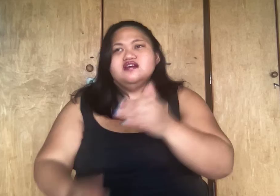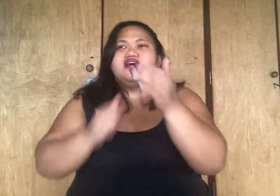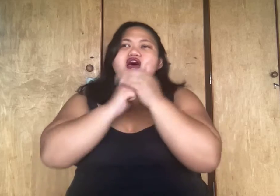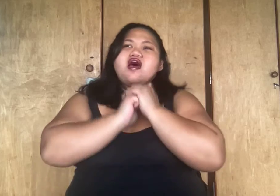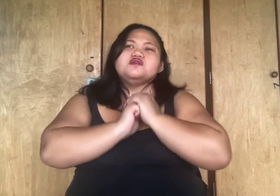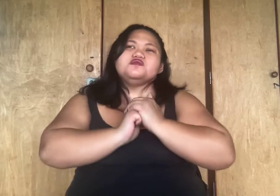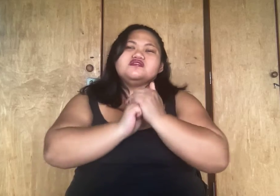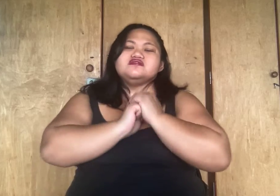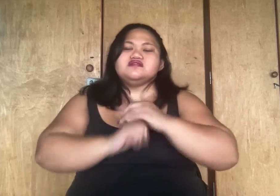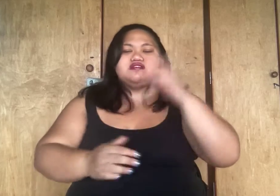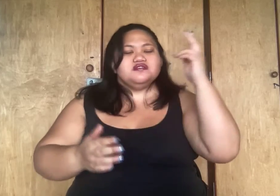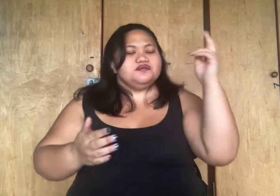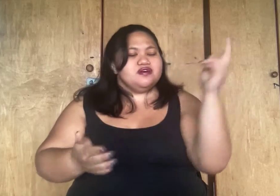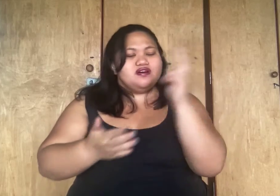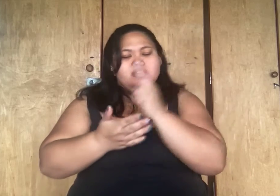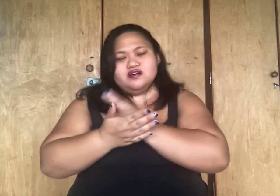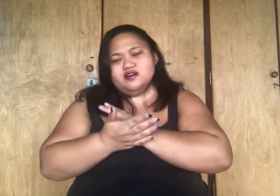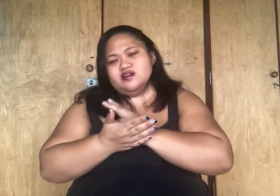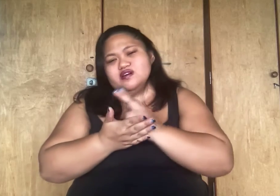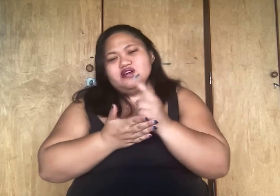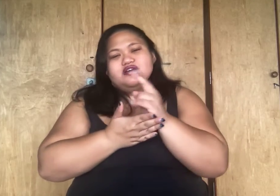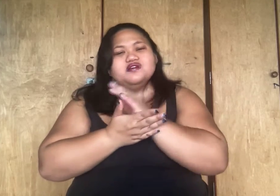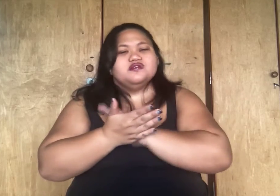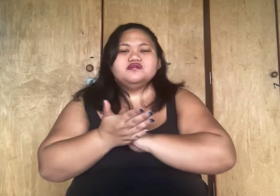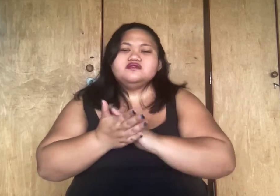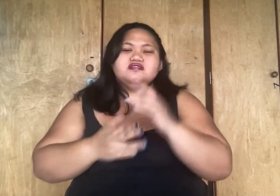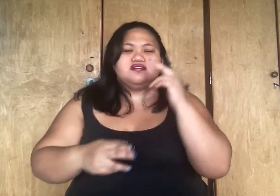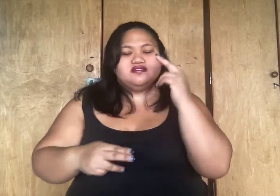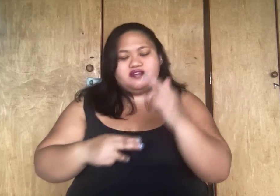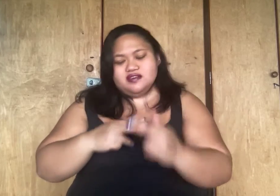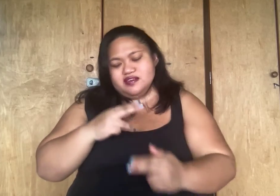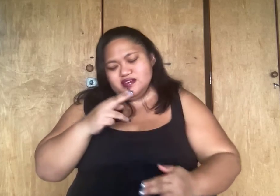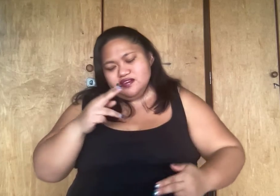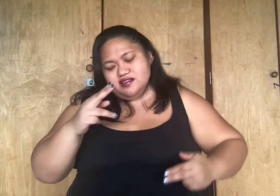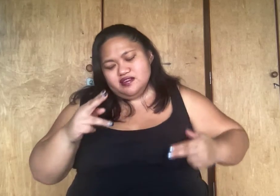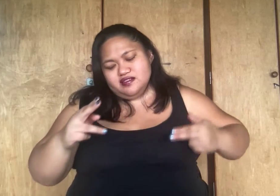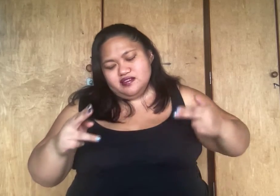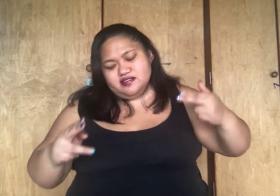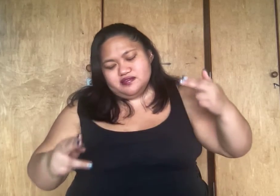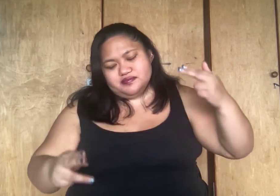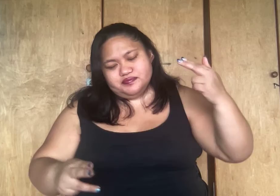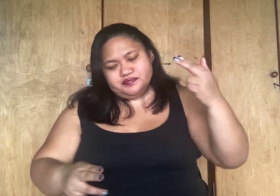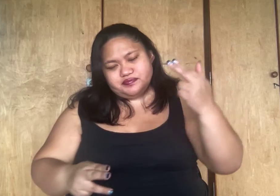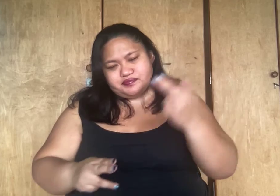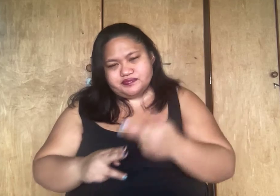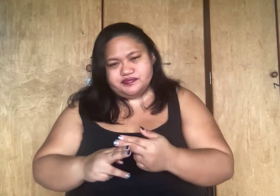... I worship your ... ... holy ... ... name ...